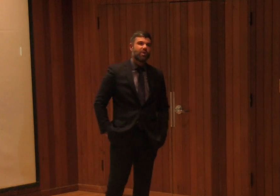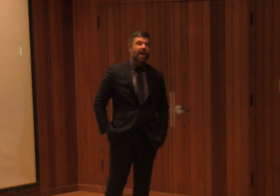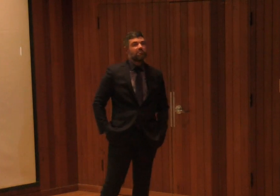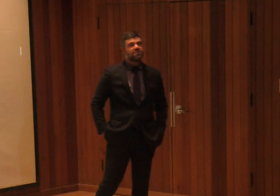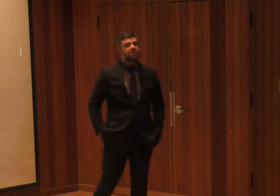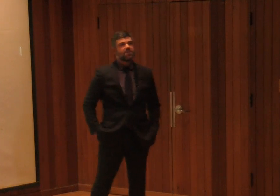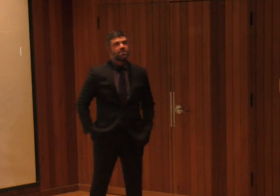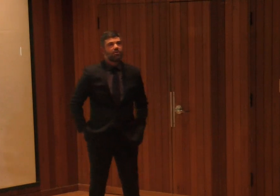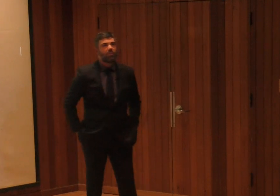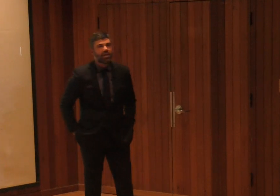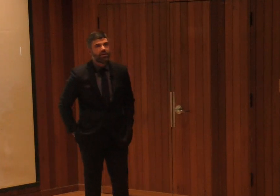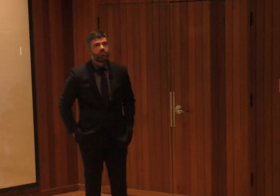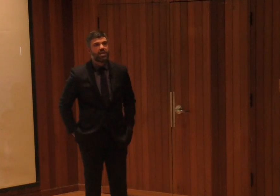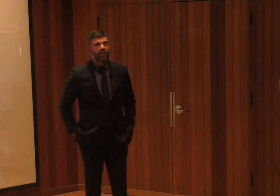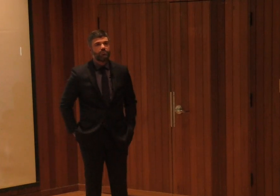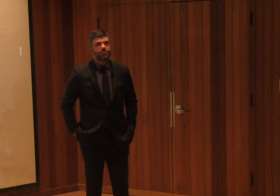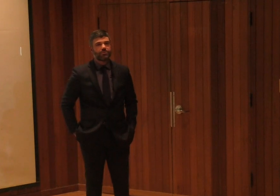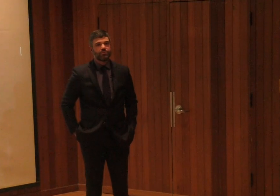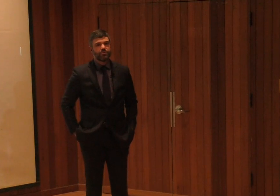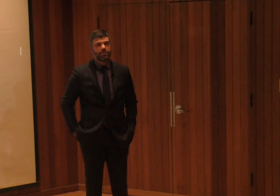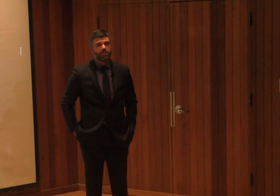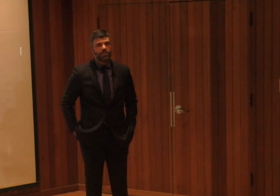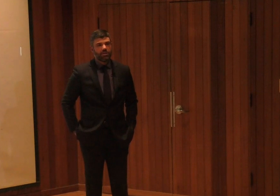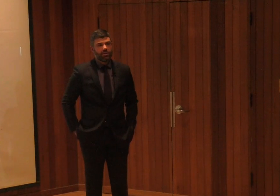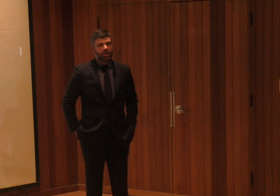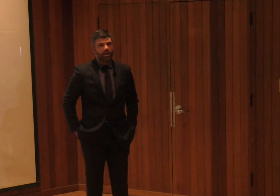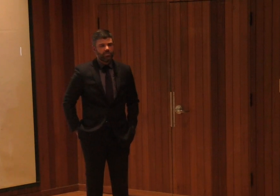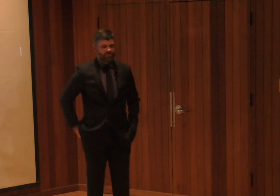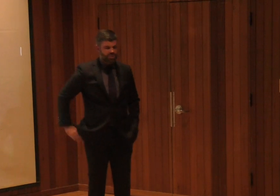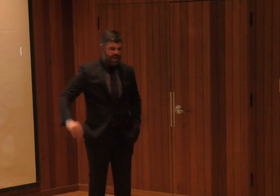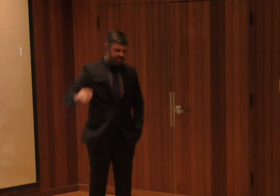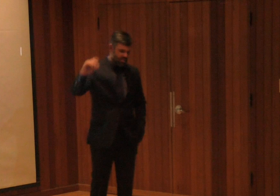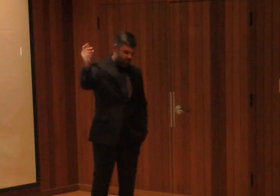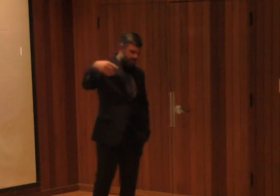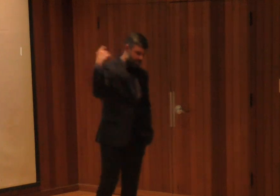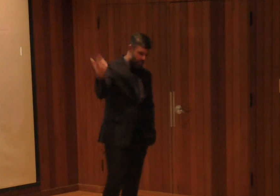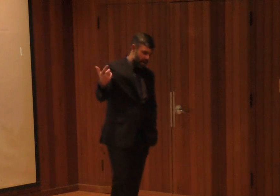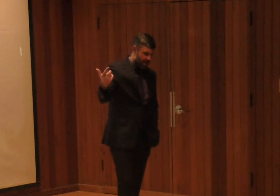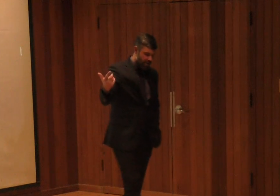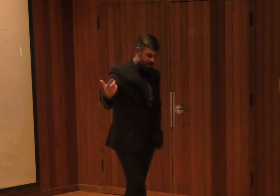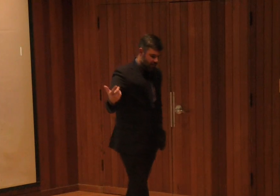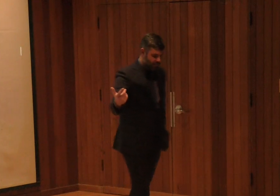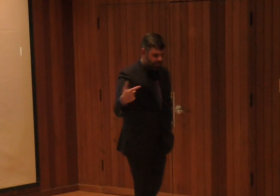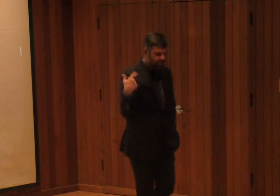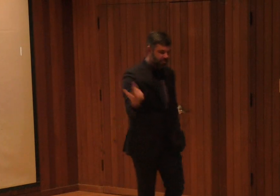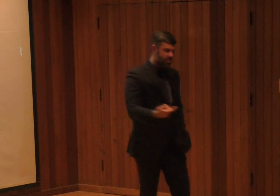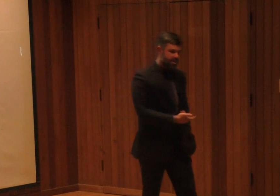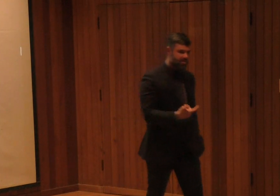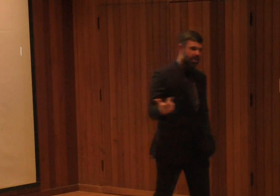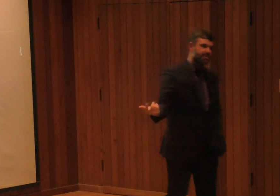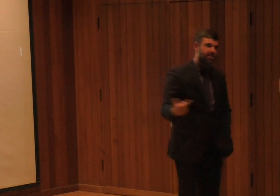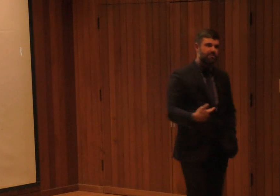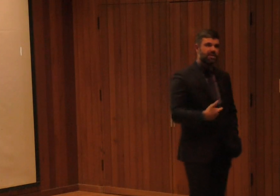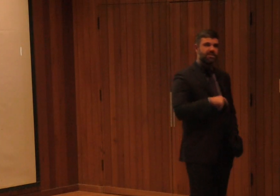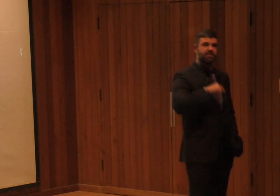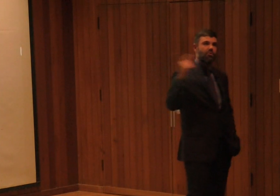perhaps it might come down to... So she asked about why an author would chose to write in the plastic or fixed